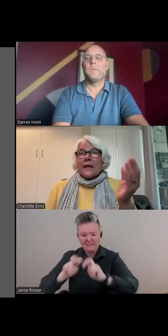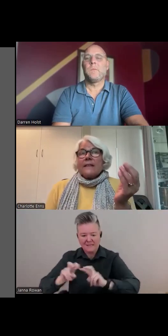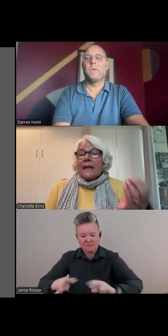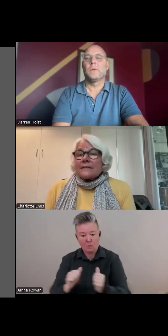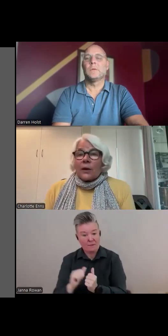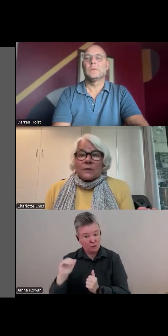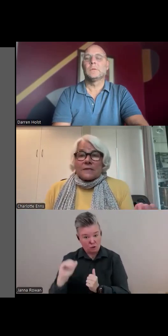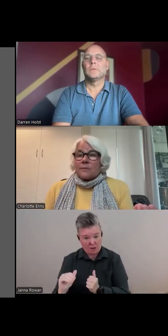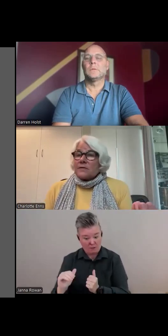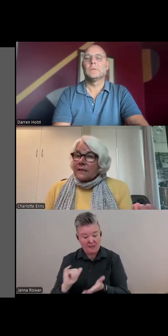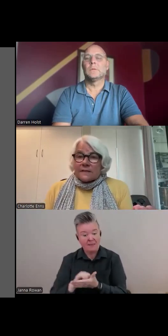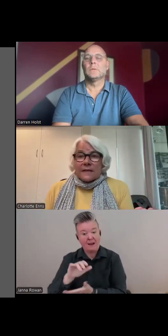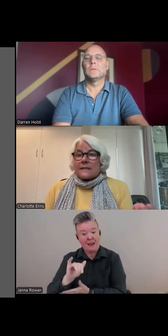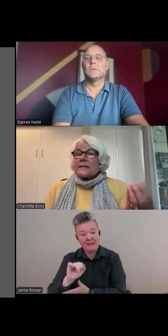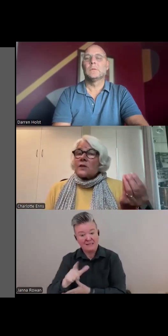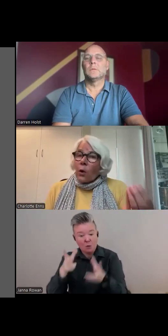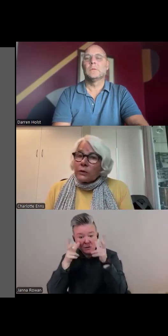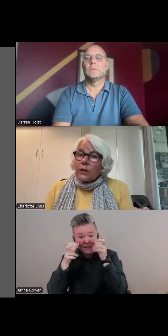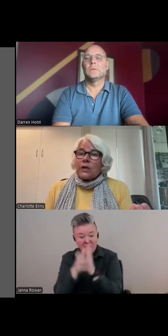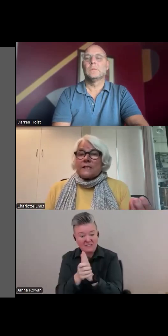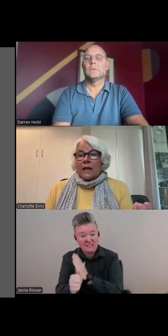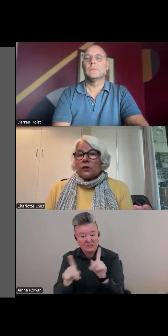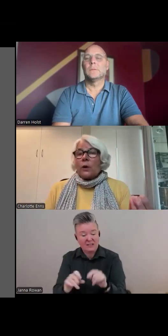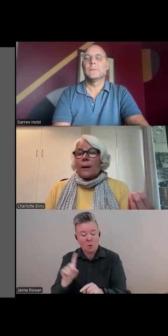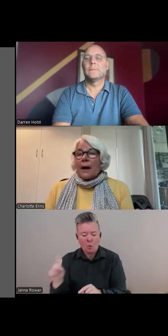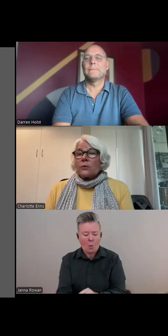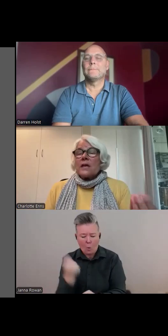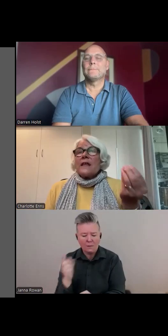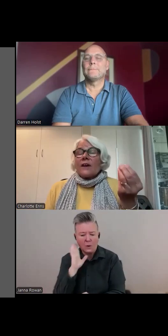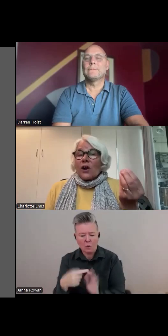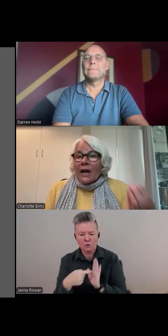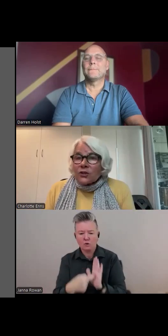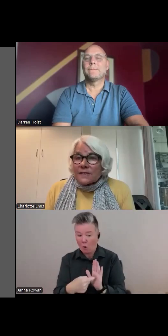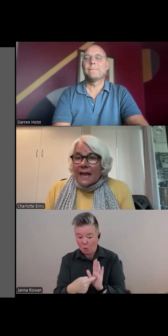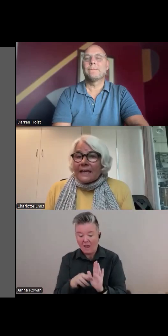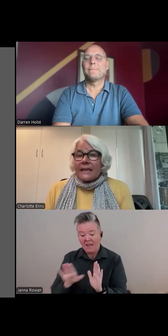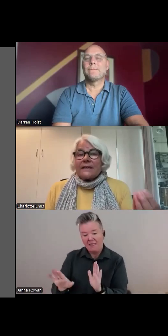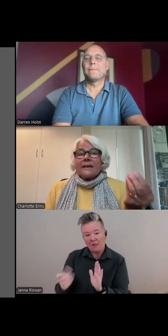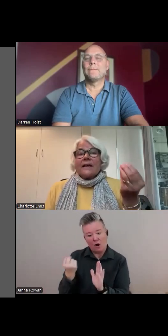the ASL Receptive Skills Test is only going to tell you about their understanding